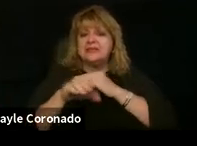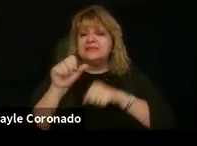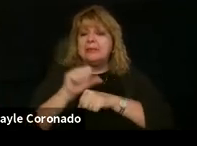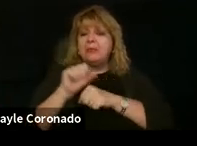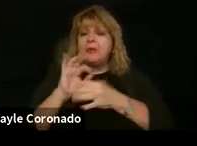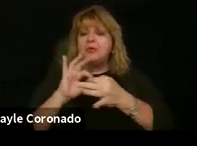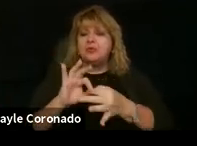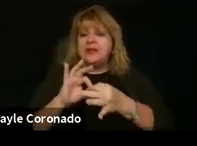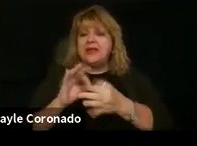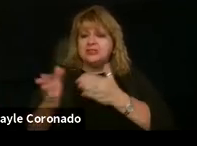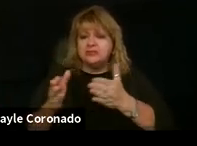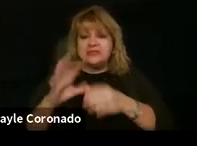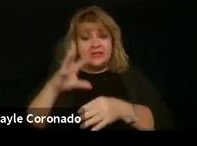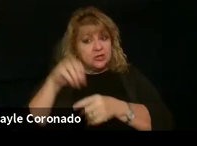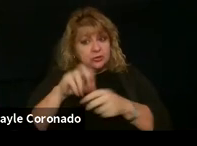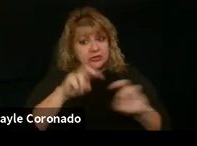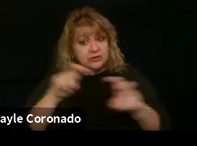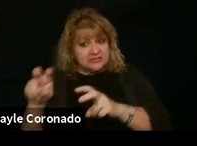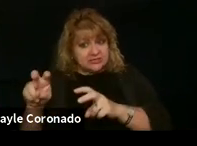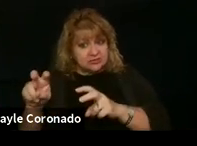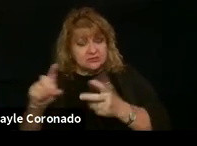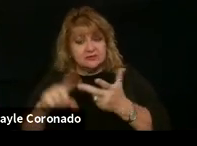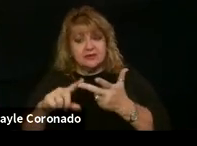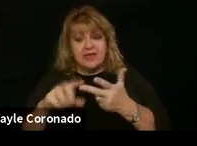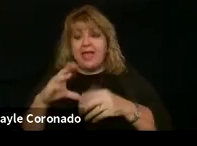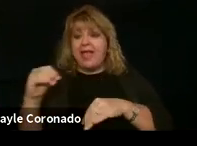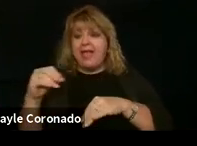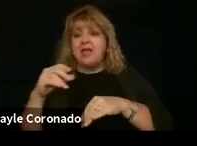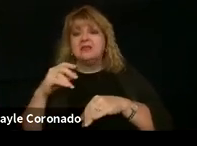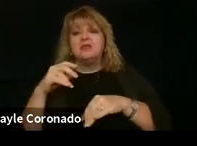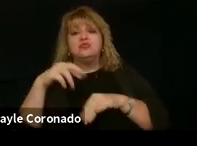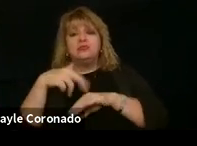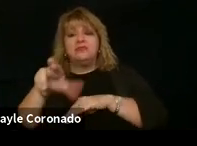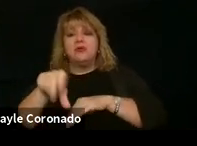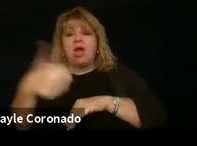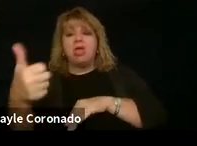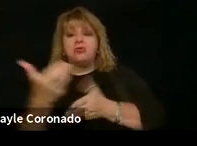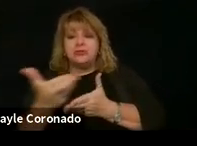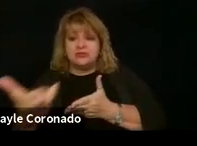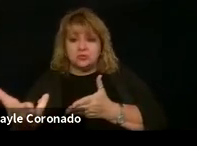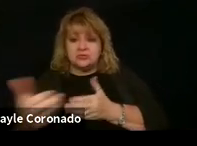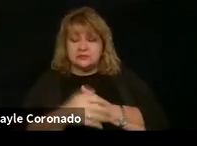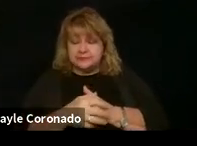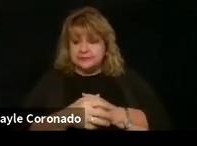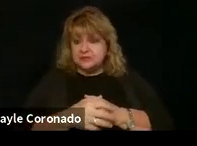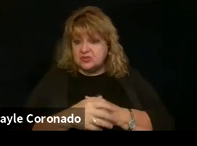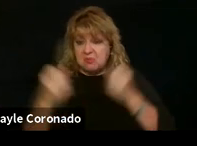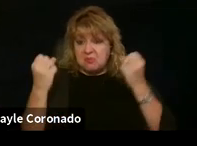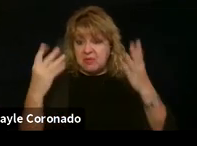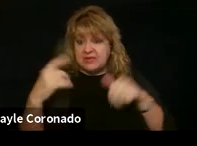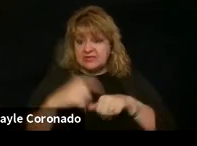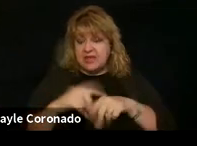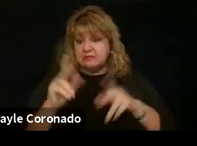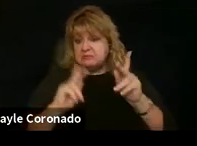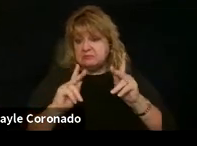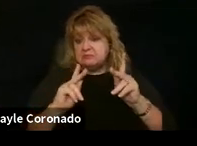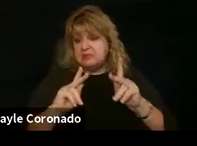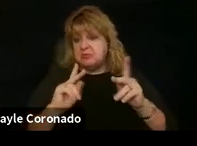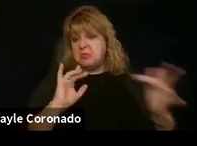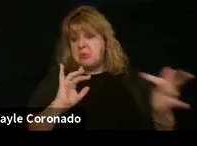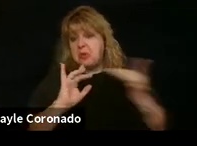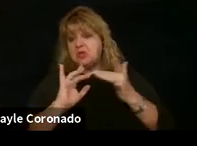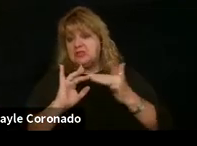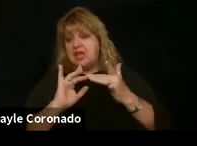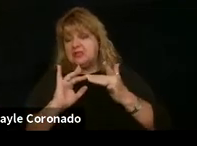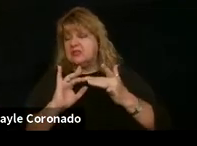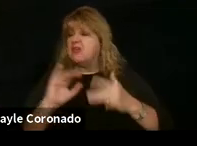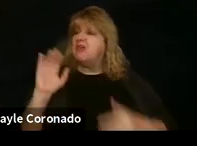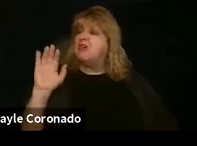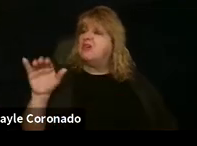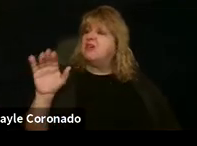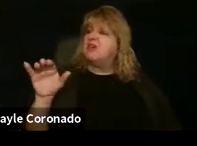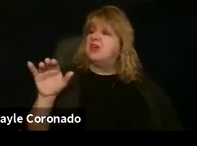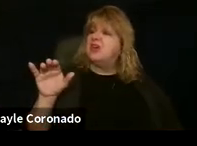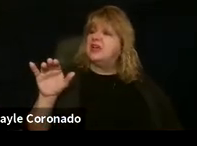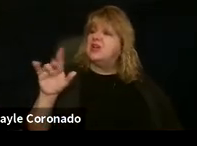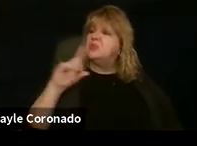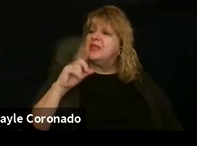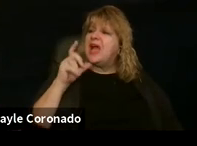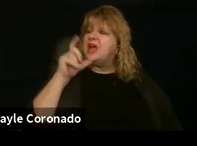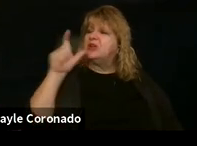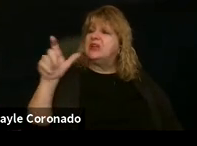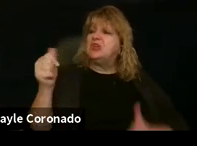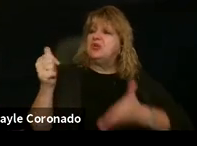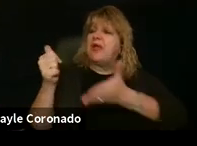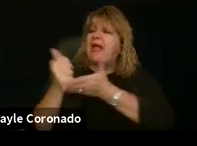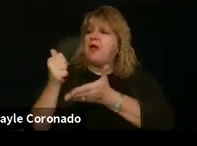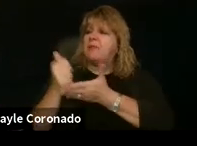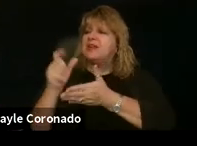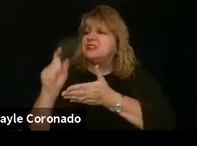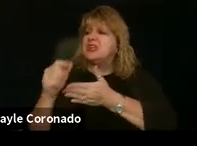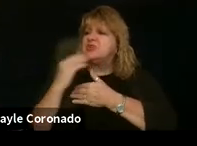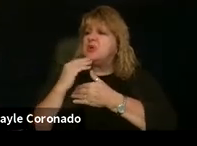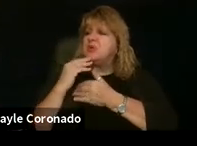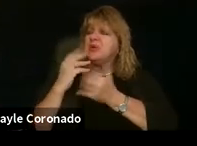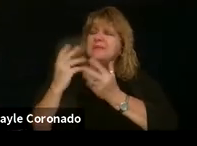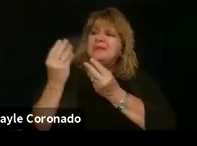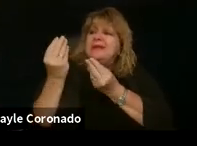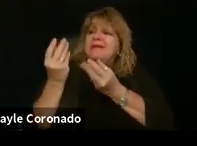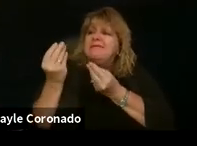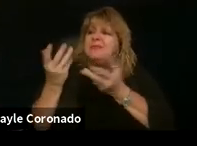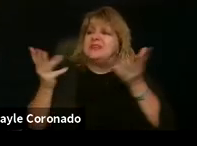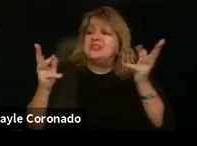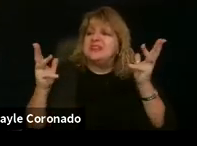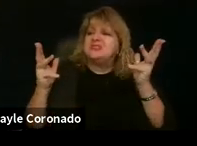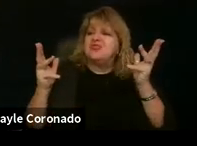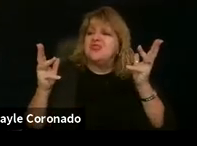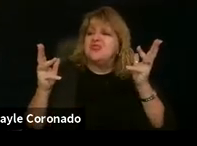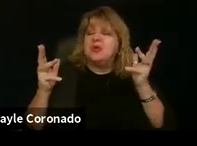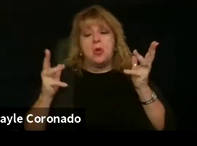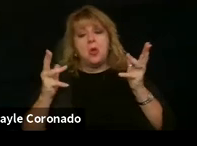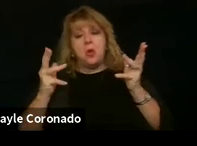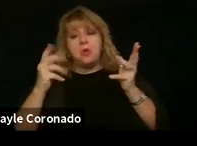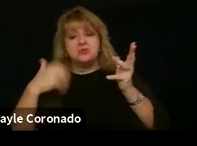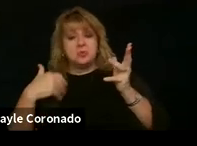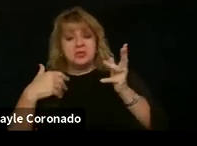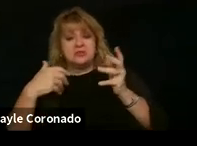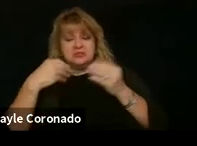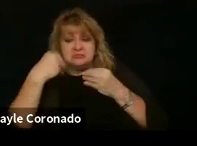including transition and referral to other resources. So a lot of times, individuals might contact us but they don't really want our actual assistance, but they might just want some basic information so we can you know actually just give them some referral